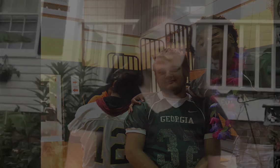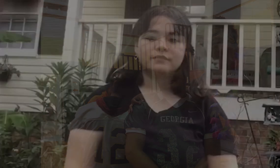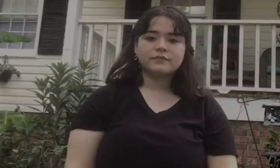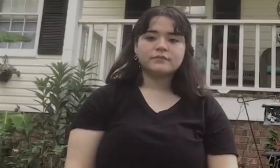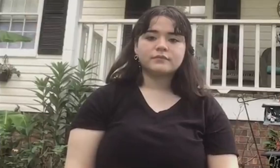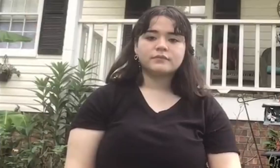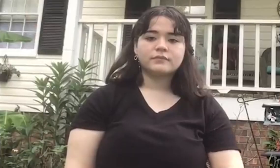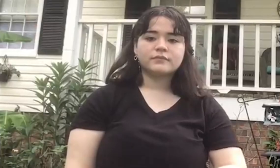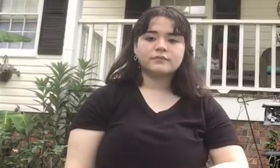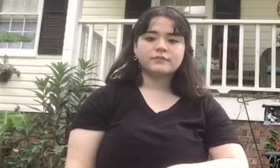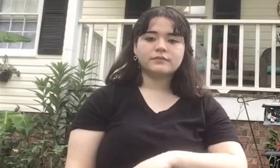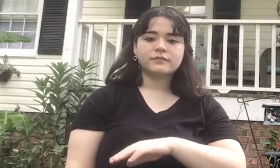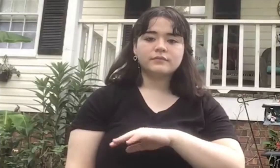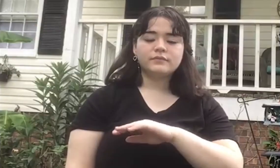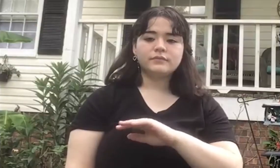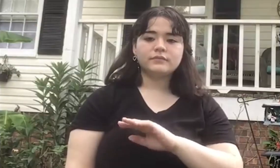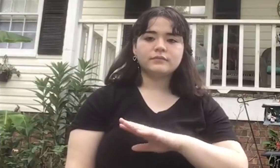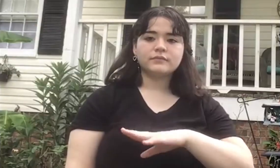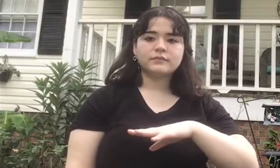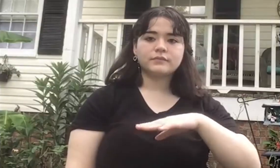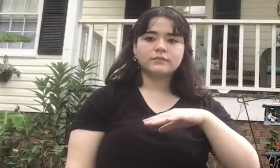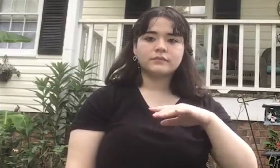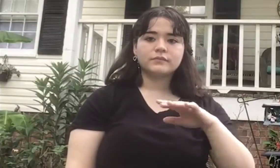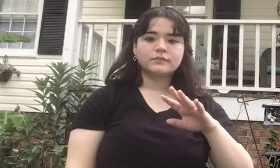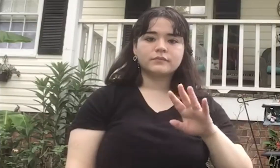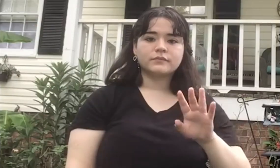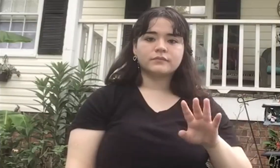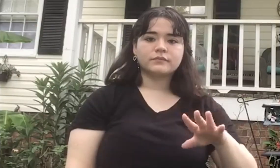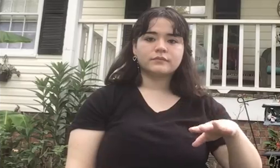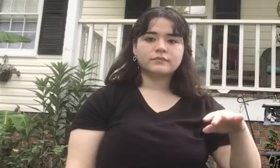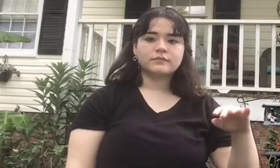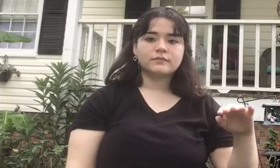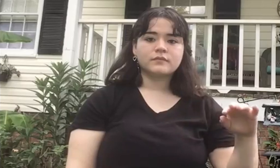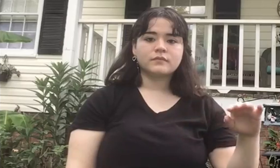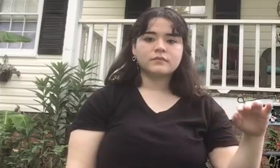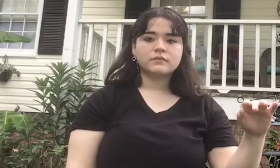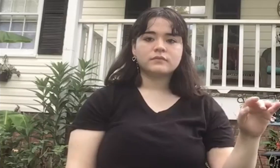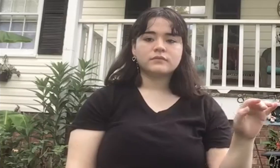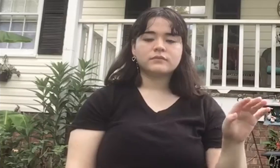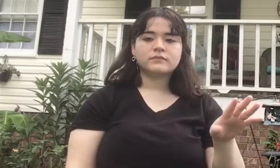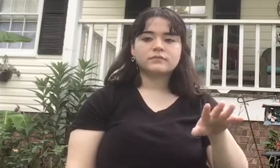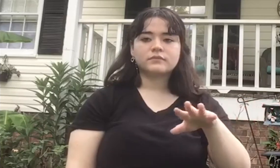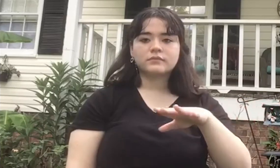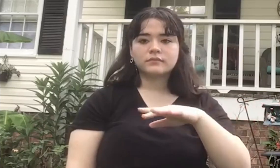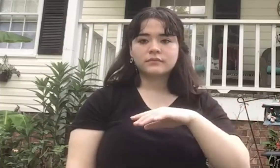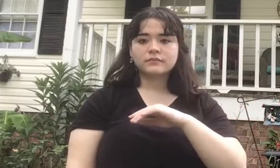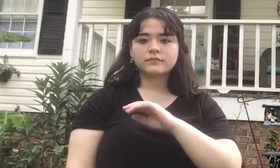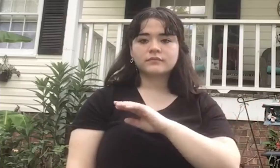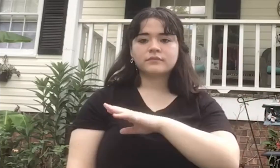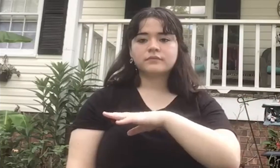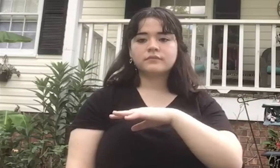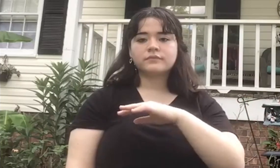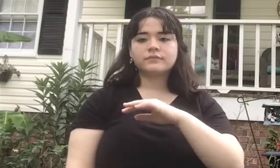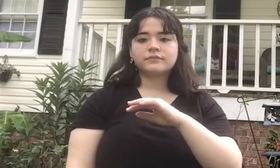(Performance by Jacqueline Williams of "To The Class Of 2020" by Ryan Stockham and Allen Harner.)